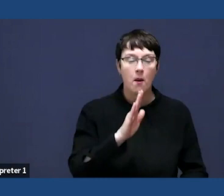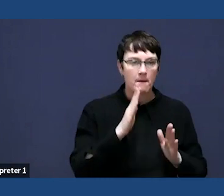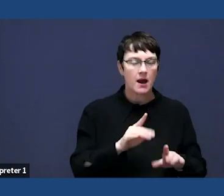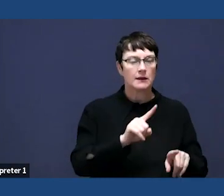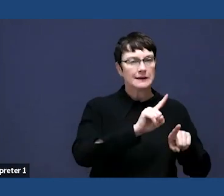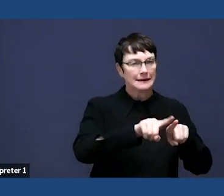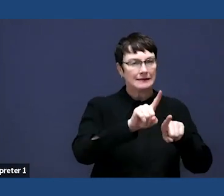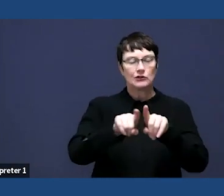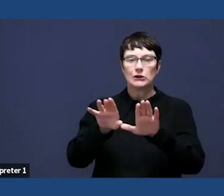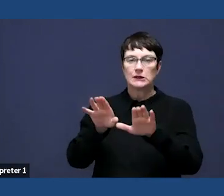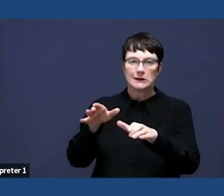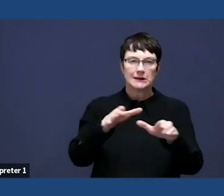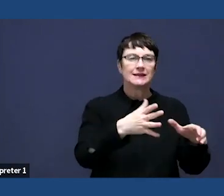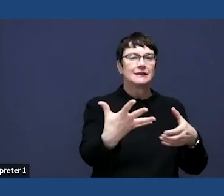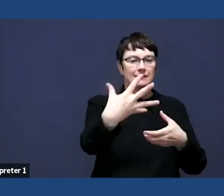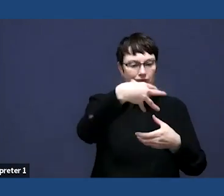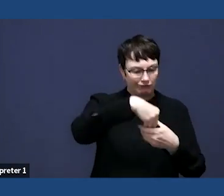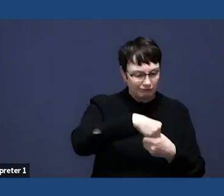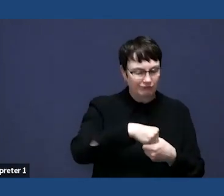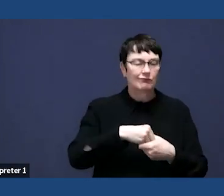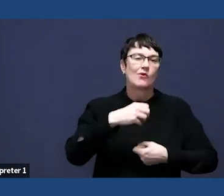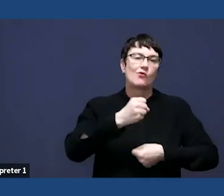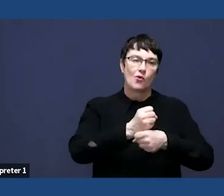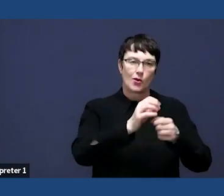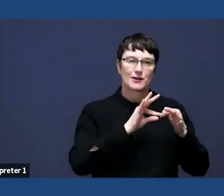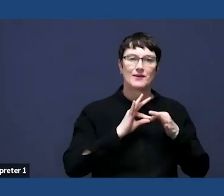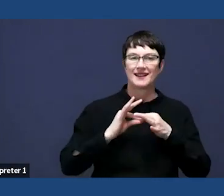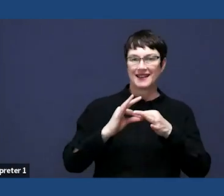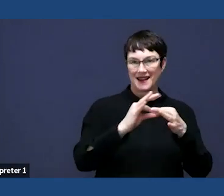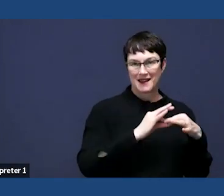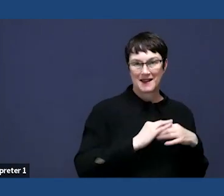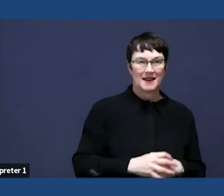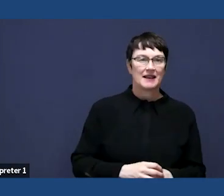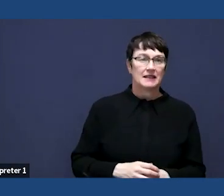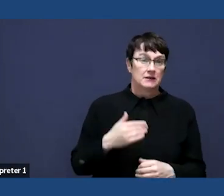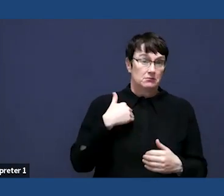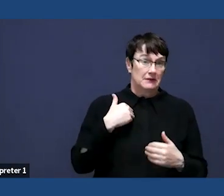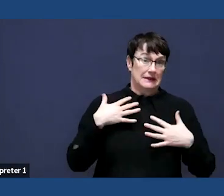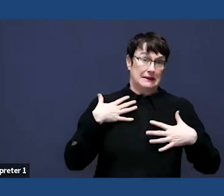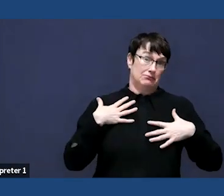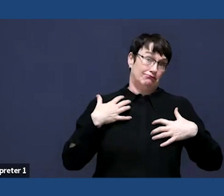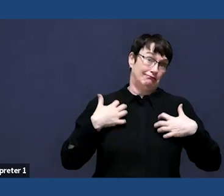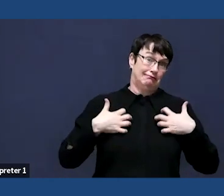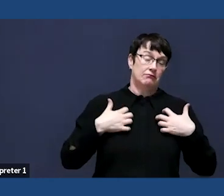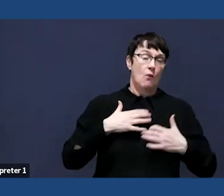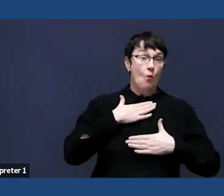It has to do with Silvia's enthusiasm and the Ambassador's enthusiasm to partner and